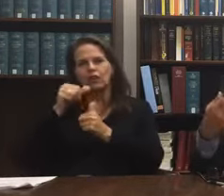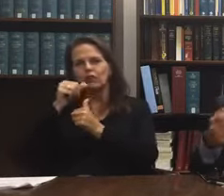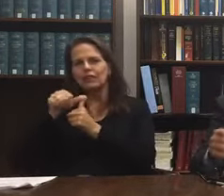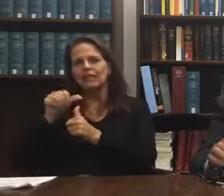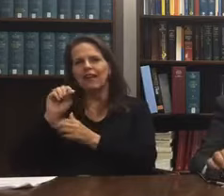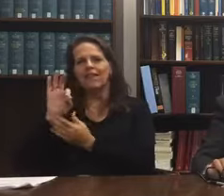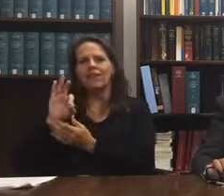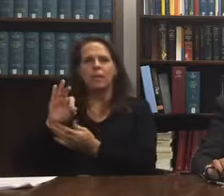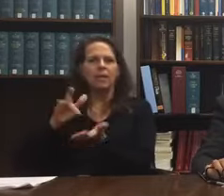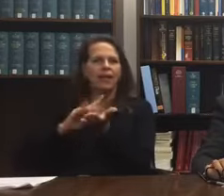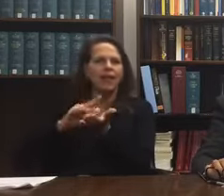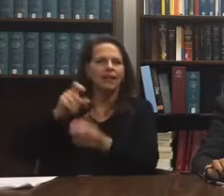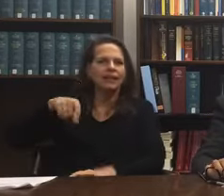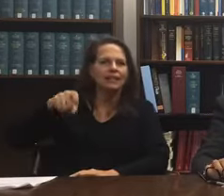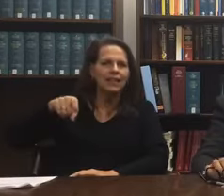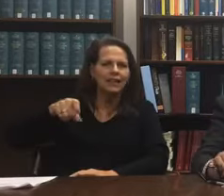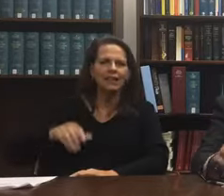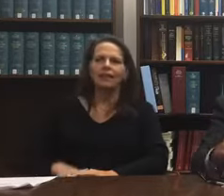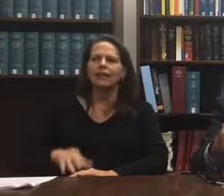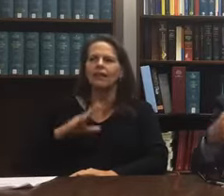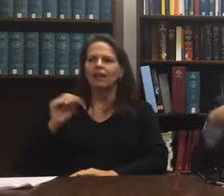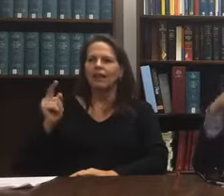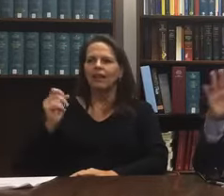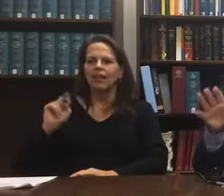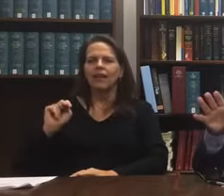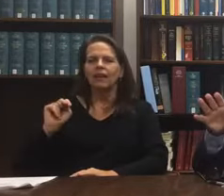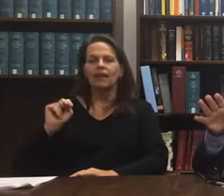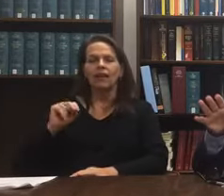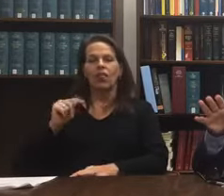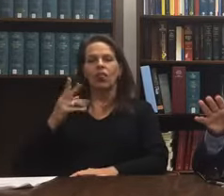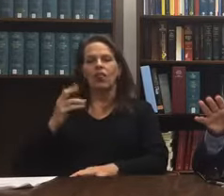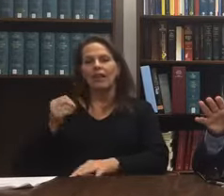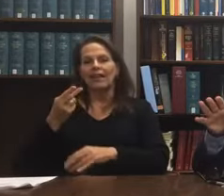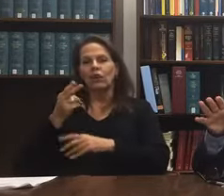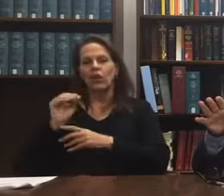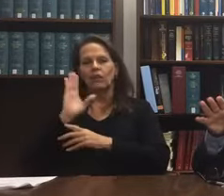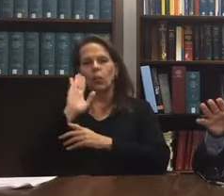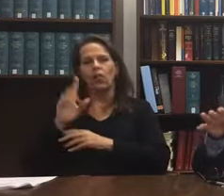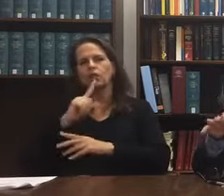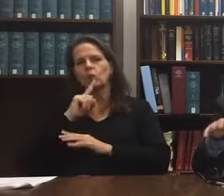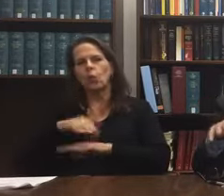go through that then the hearing officer will swear in the witnesses so you just